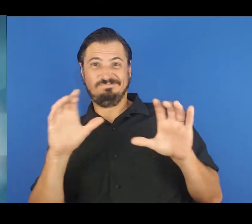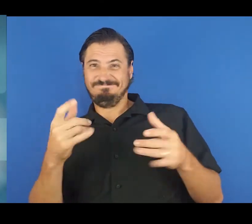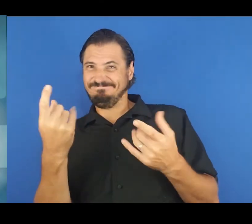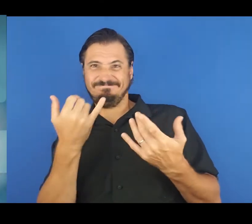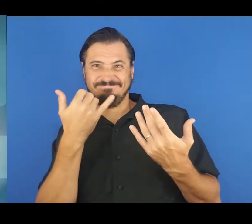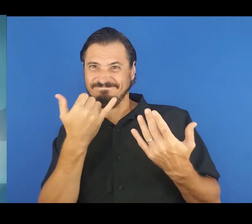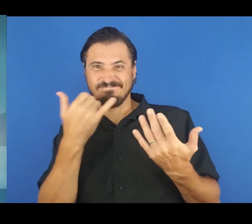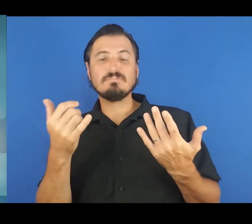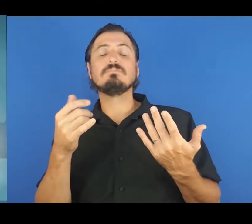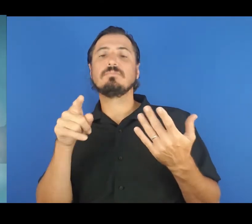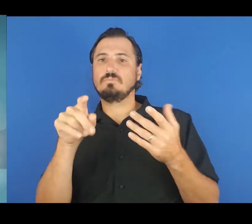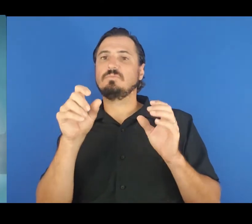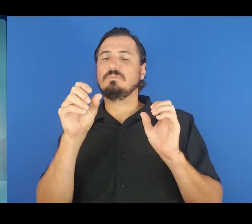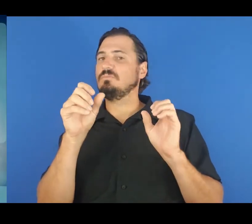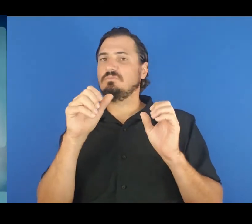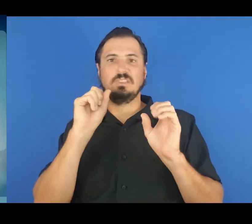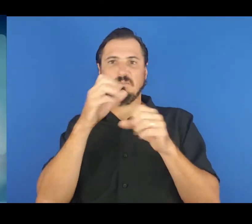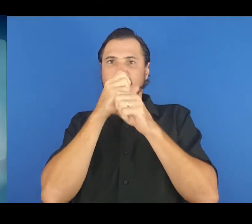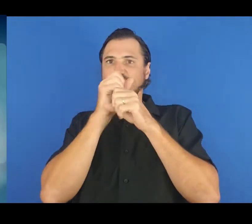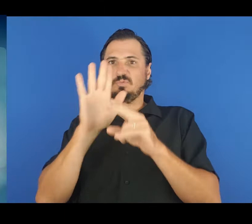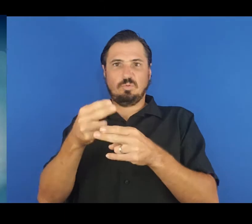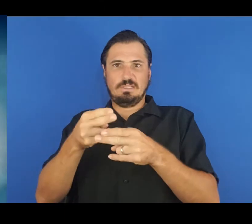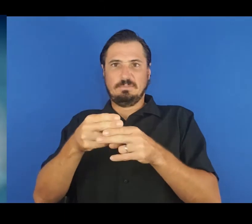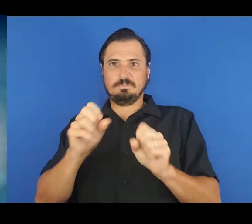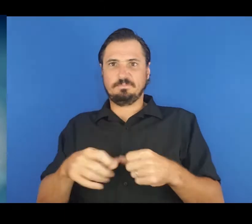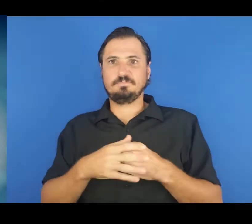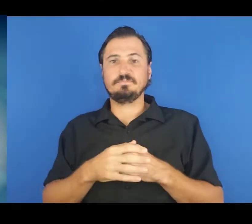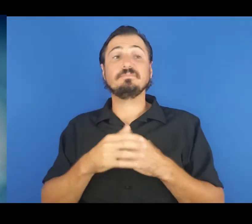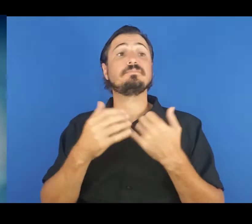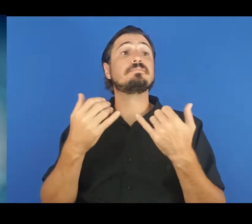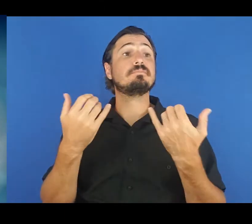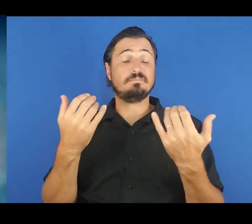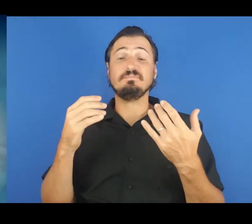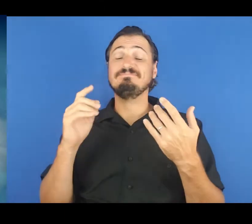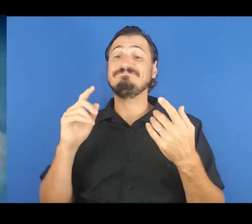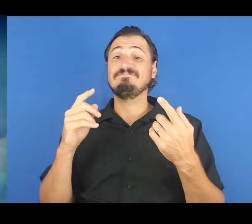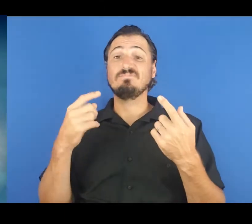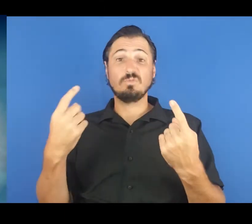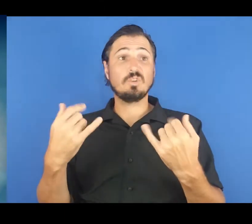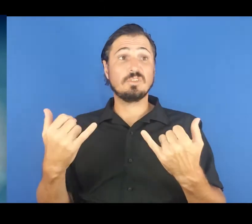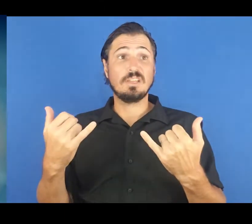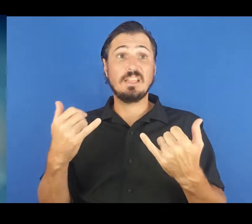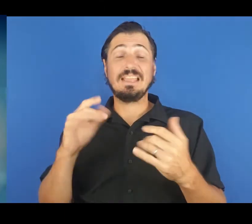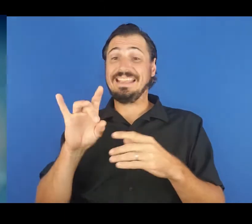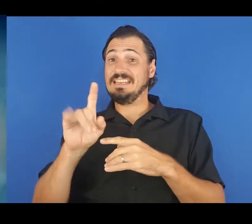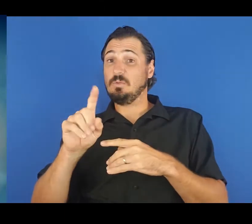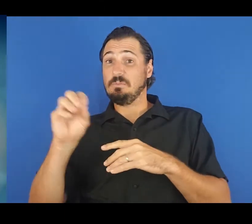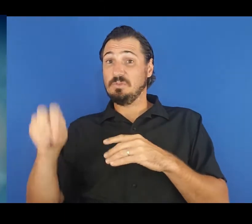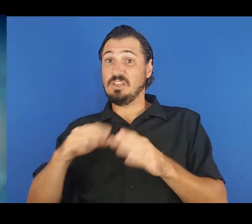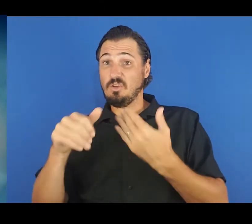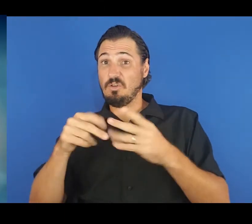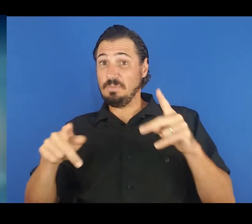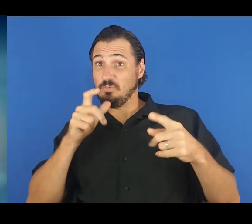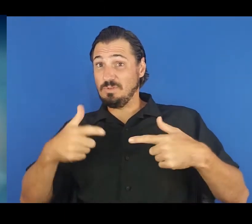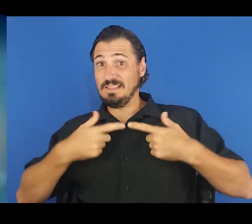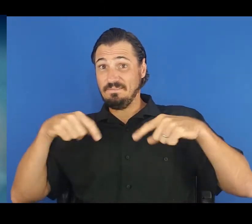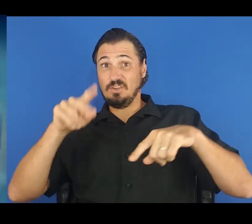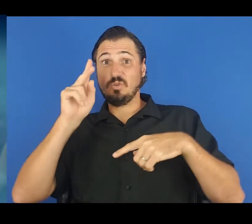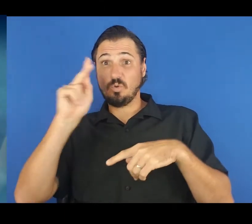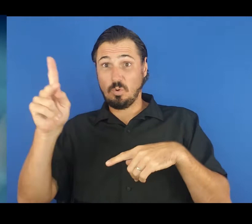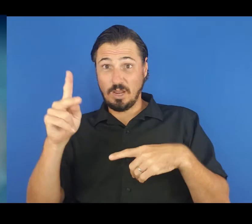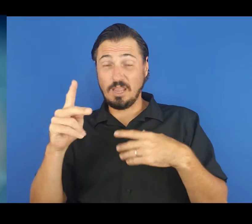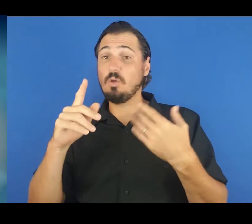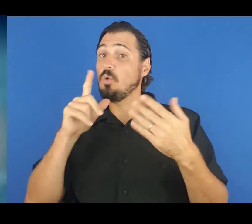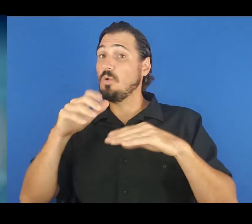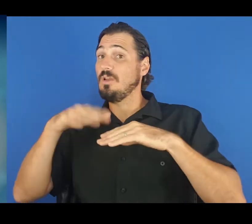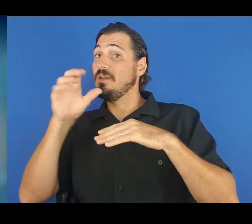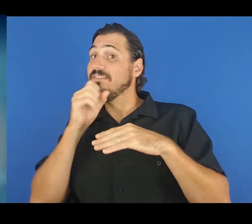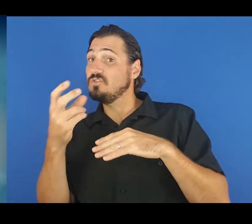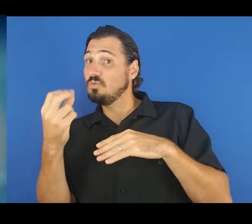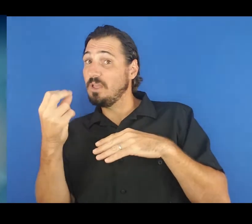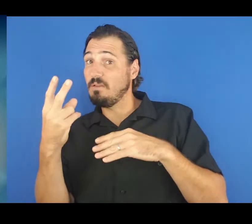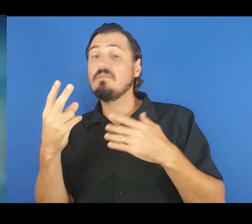As of today, 81 percent of eligible Kauai residents ages 12 and older have gotten at least one dose of vaccine – Mahalo Kauai!